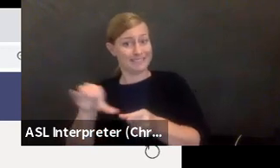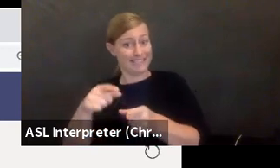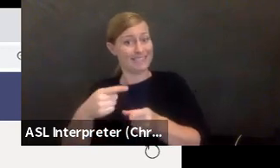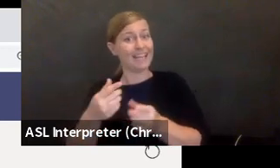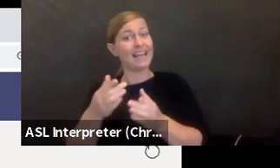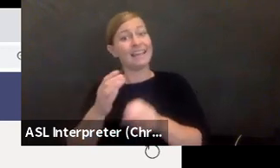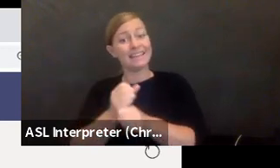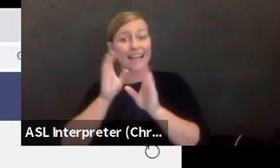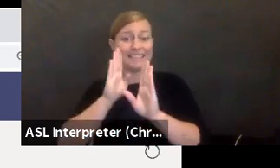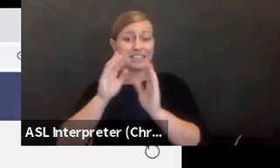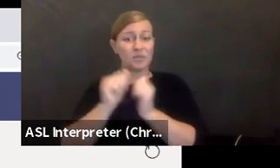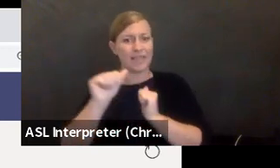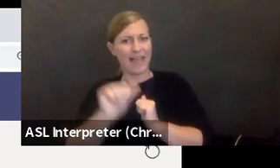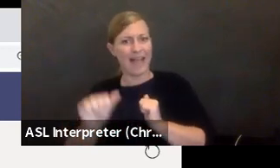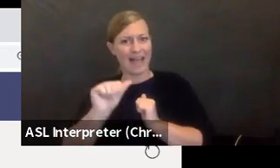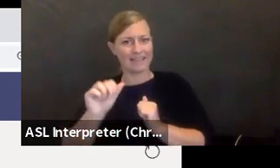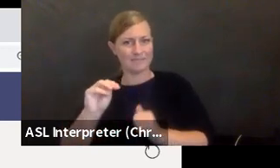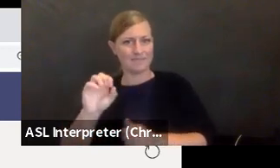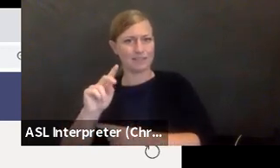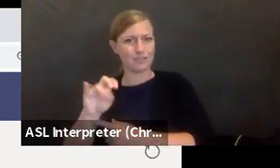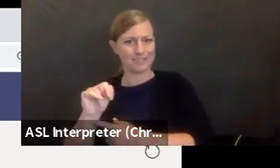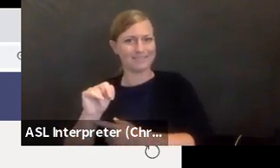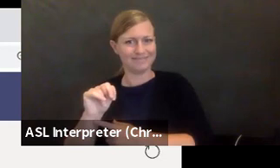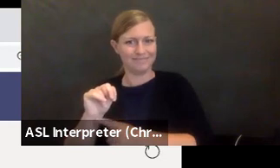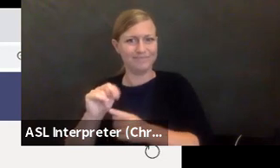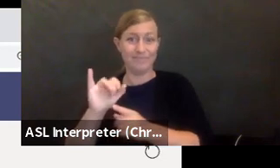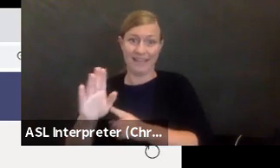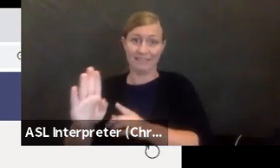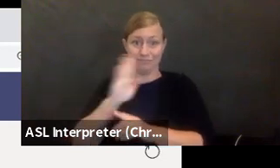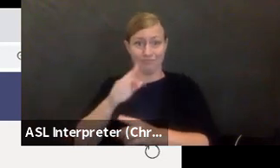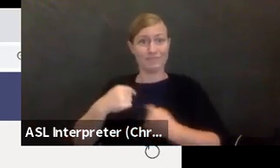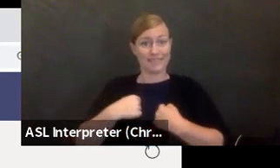so they have tutorials on how to do this to back what Jeff